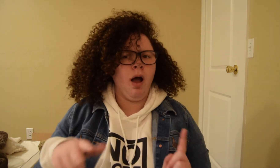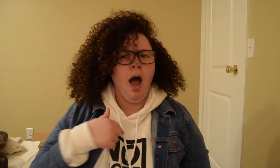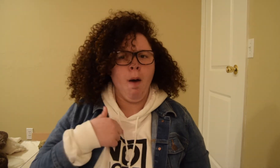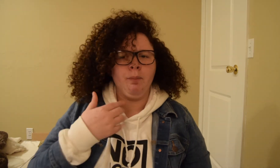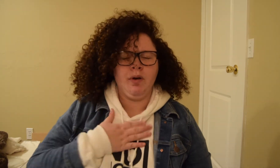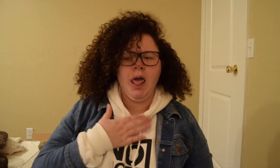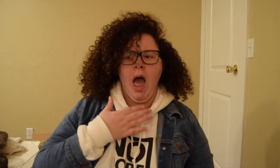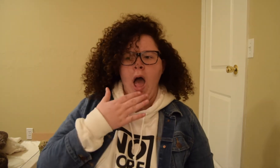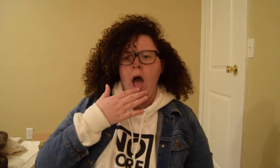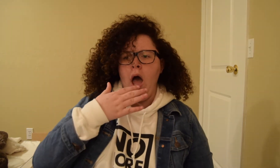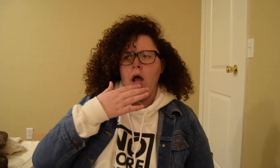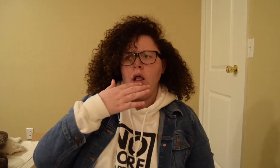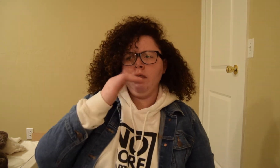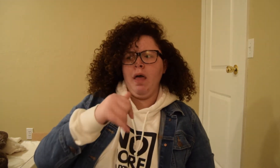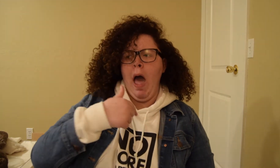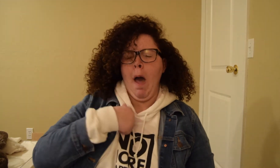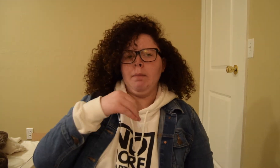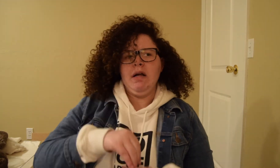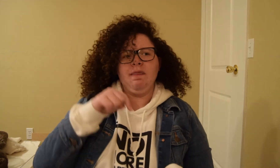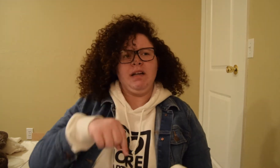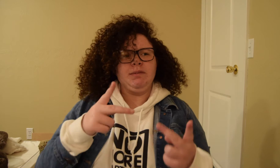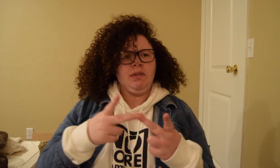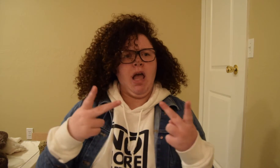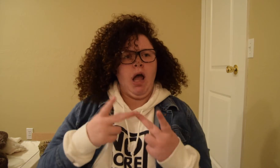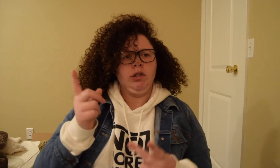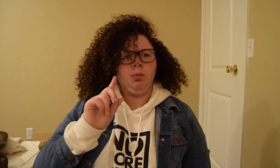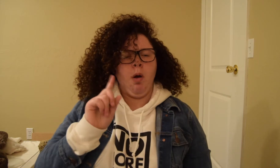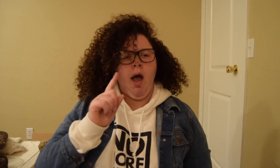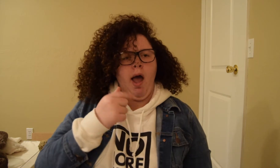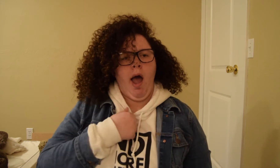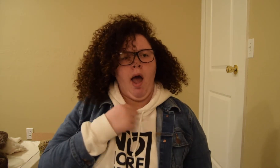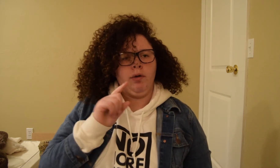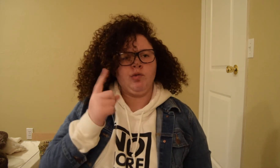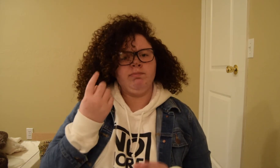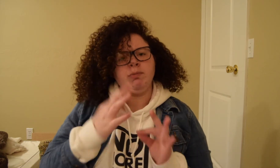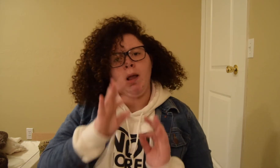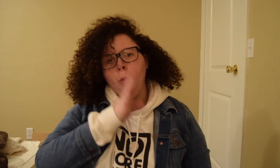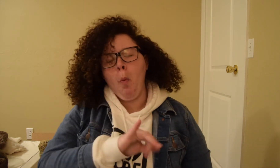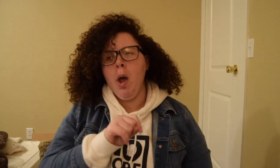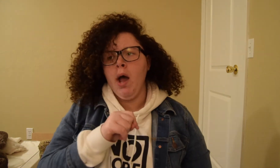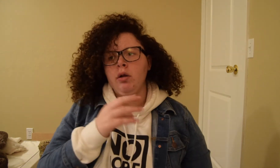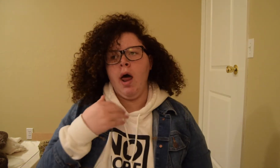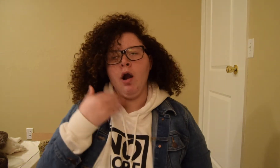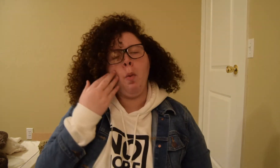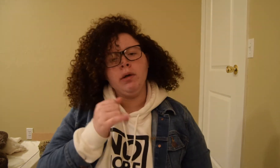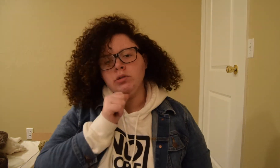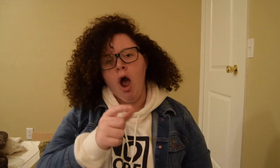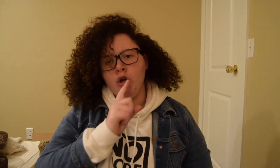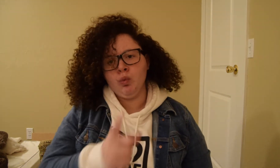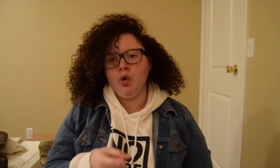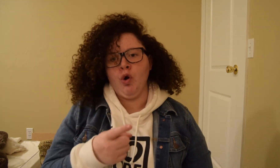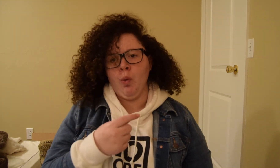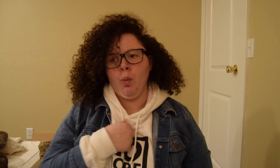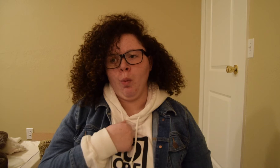But I'm glad that I'm in this place where I can simply ignore it and I know it's not true at all